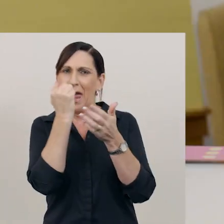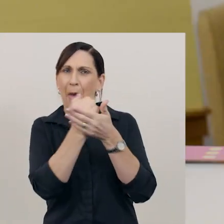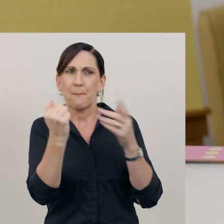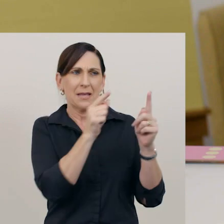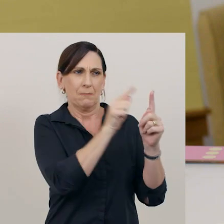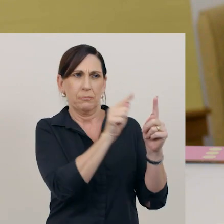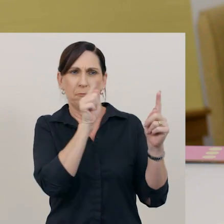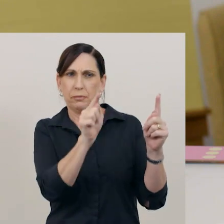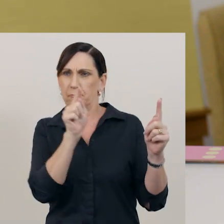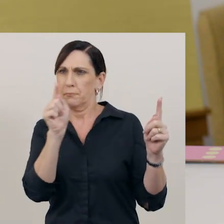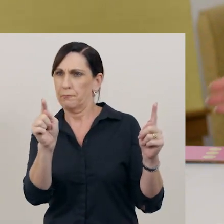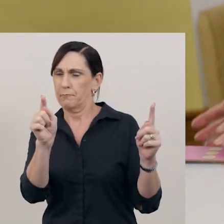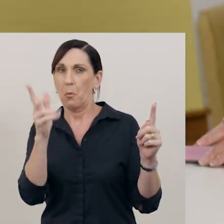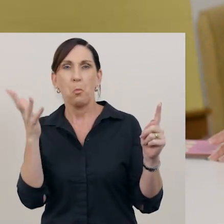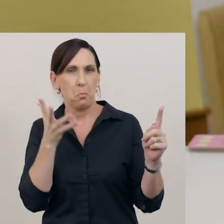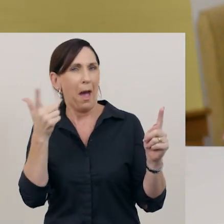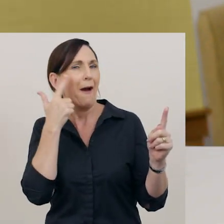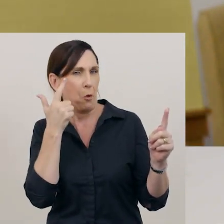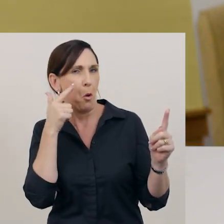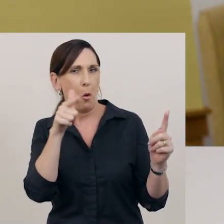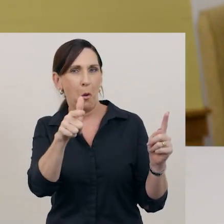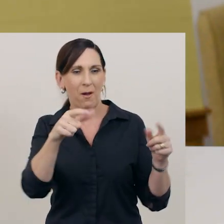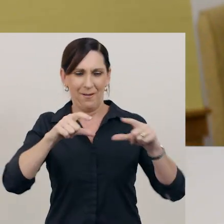Let’s have a go at using these super-sized dominos,